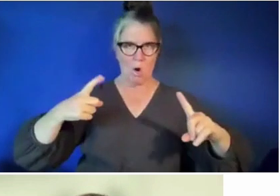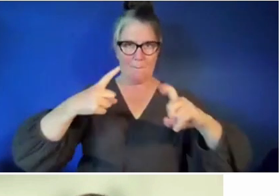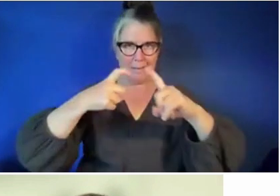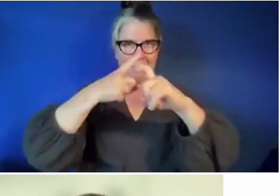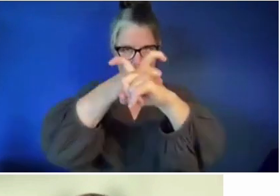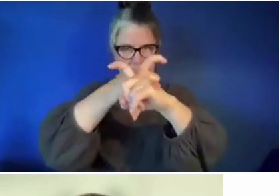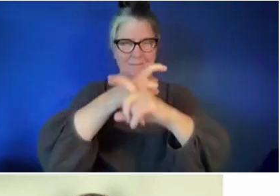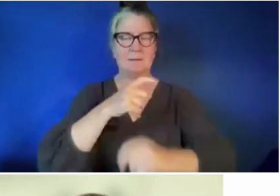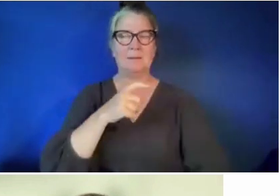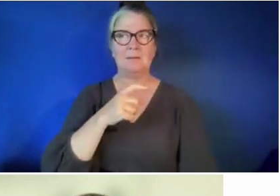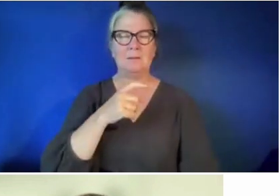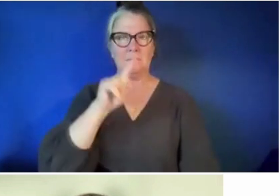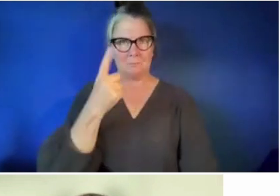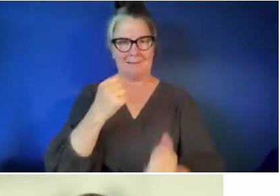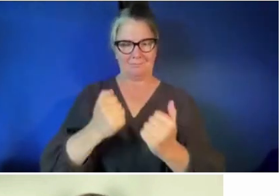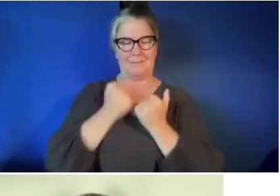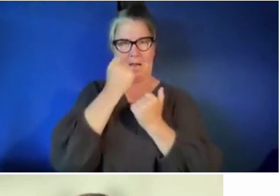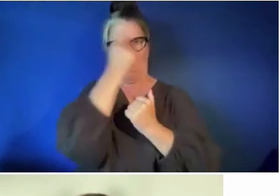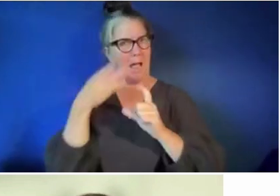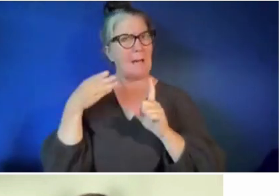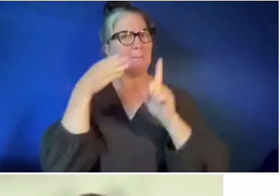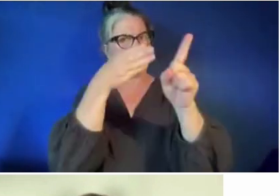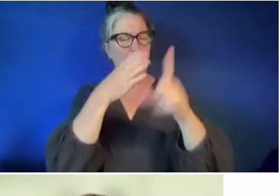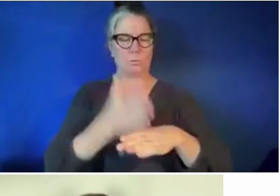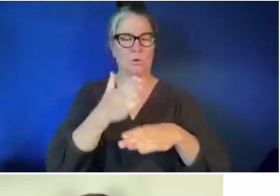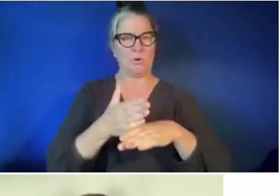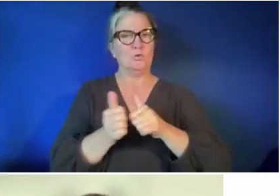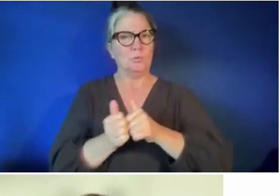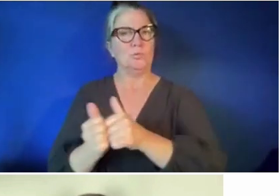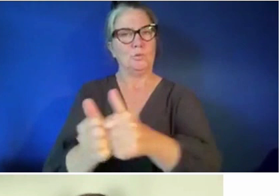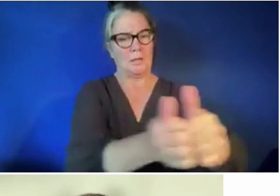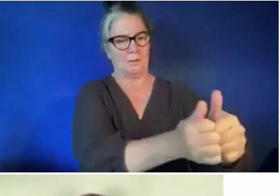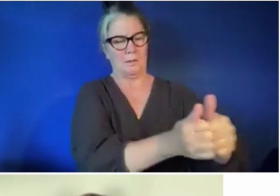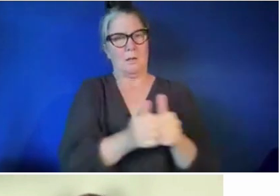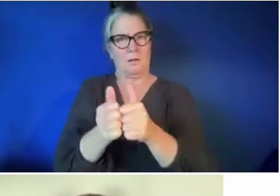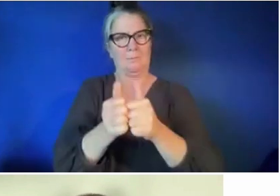to develop and deliver our program, recognising that that's how it fits together.